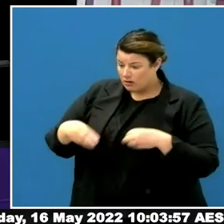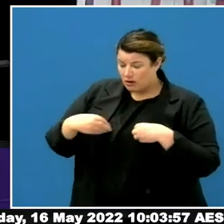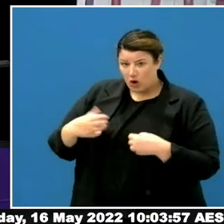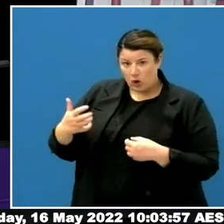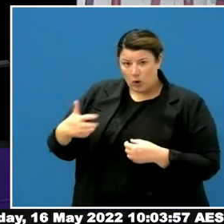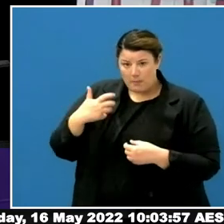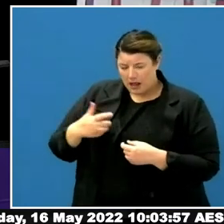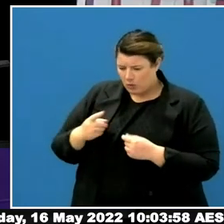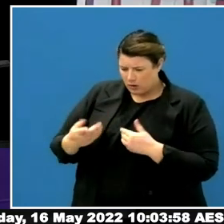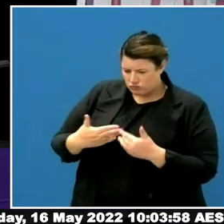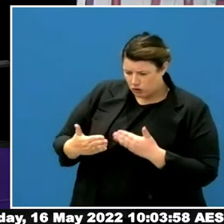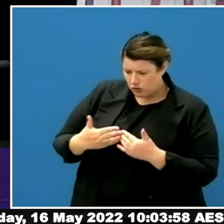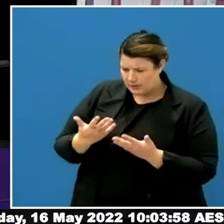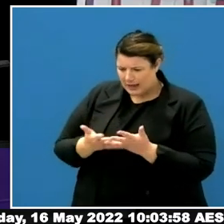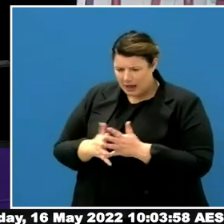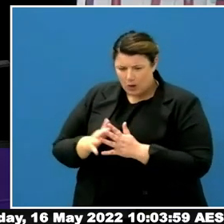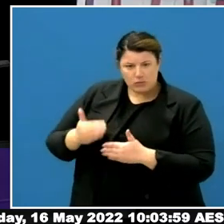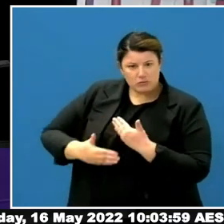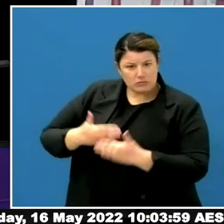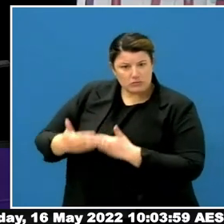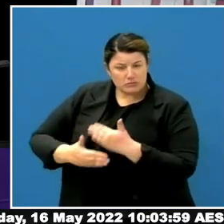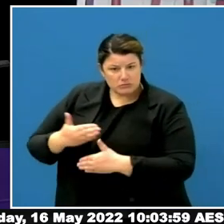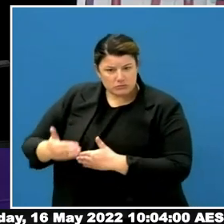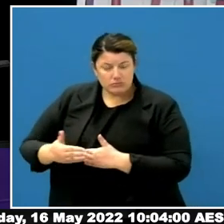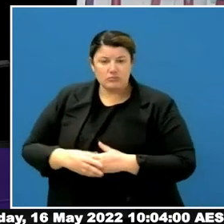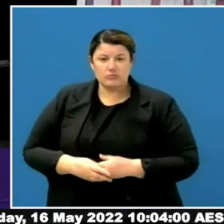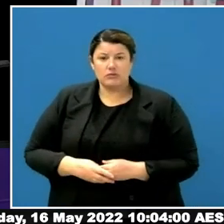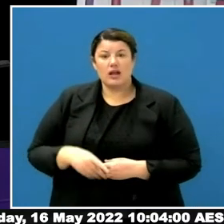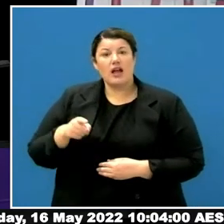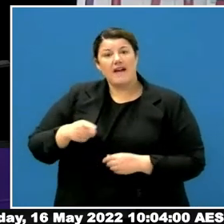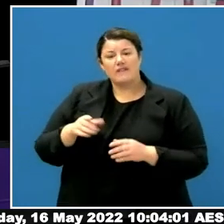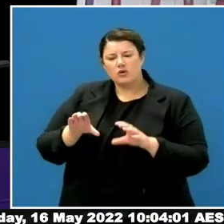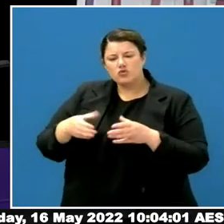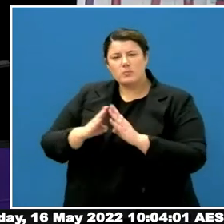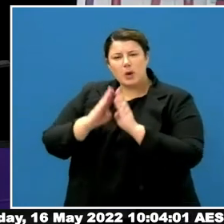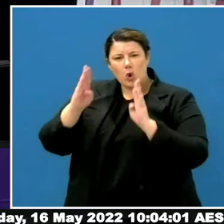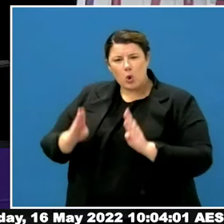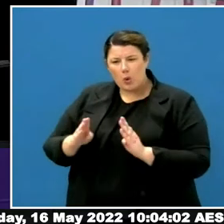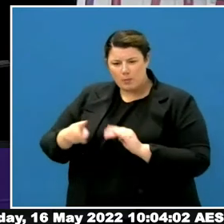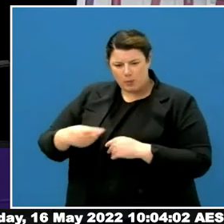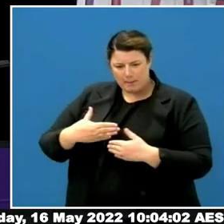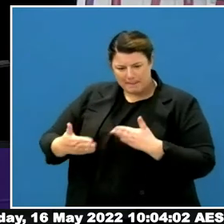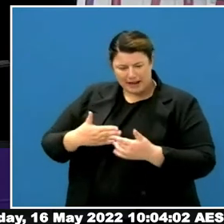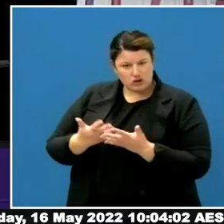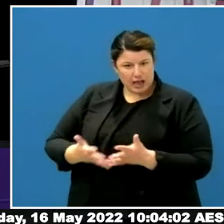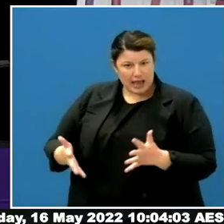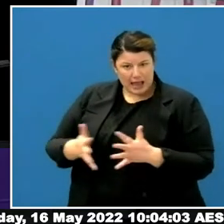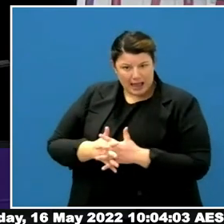residents of Sunnyfield's accommodation and issues relating to Sunnyfield's governance.